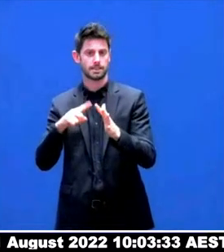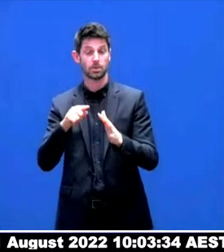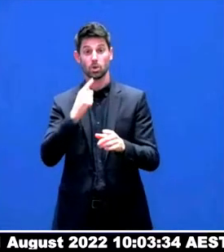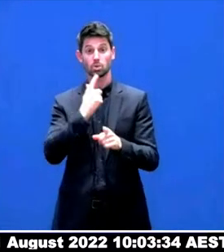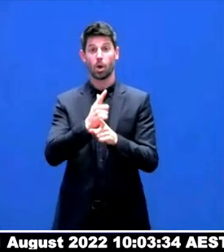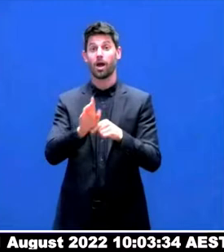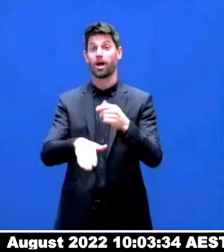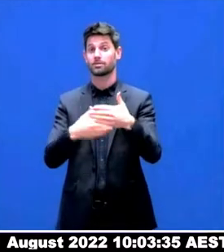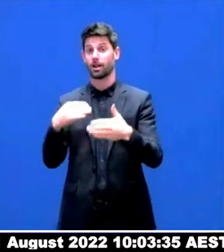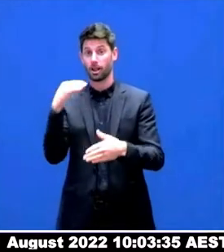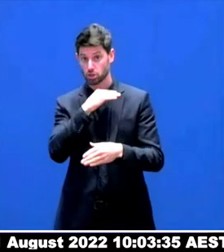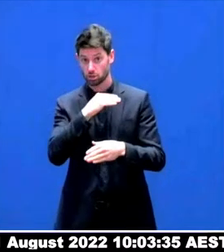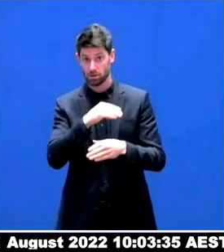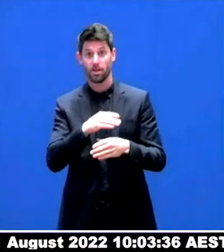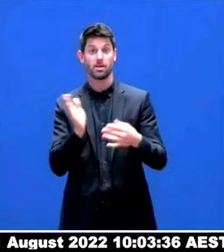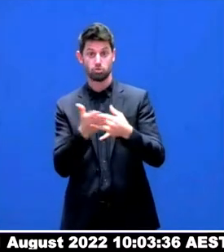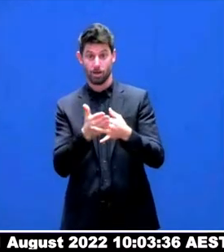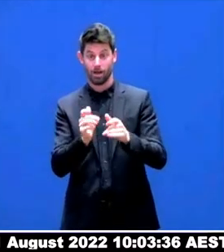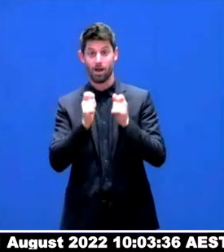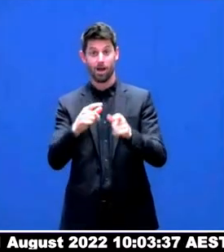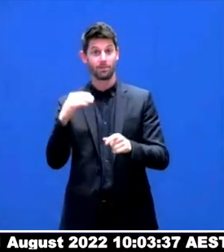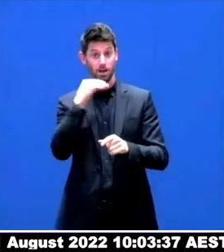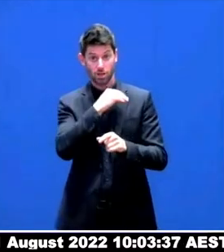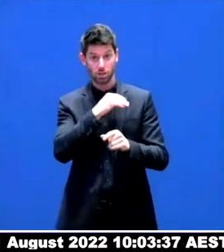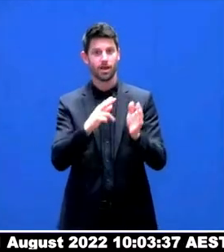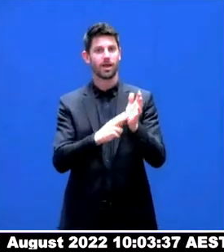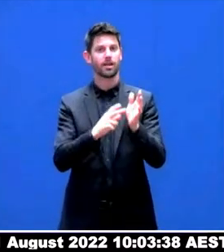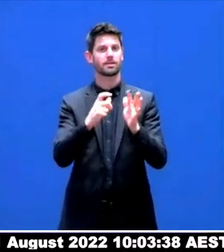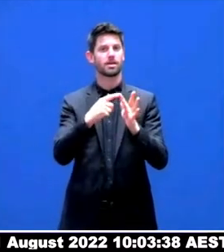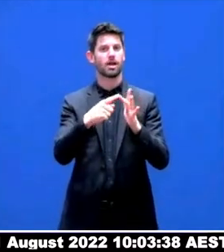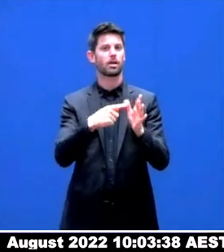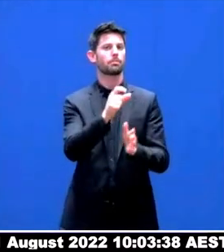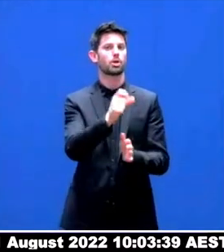Then after lunch, you will hear from Ms Short from the NDIA, and then there will be a